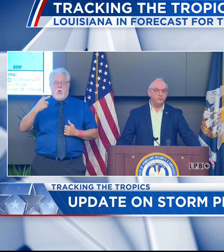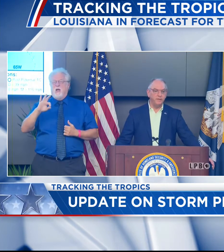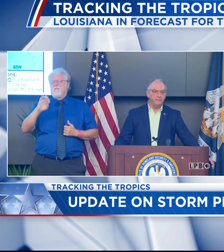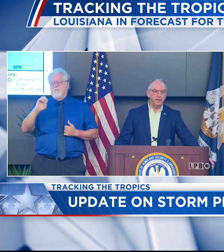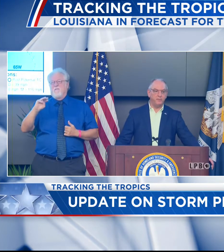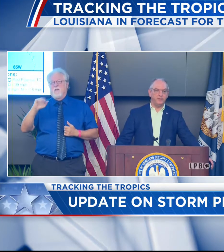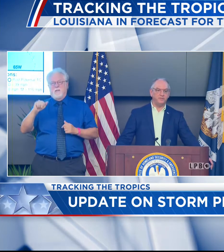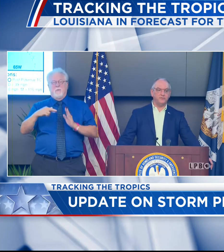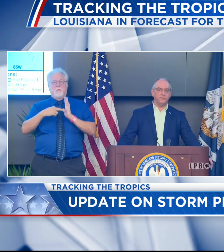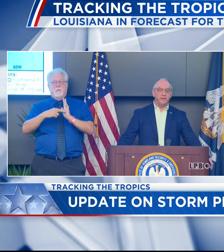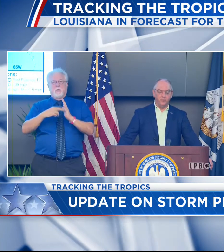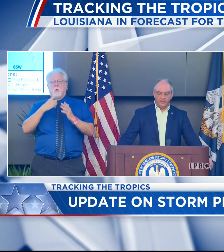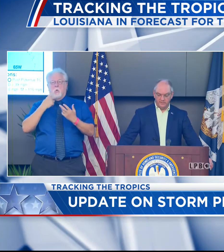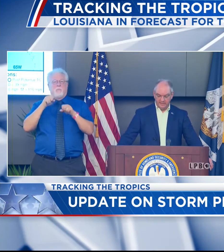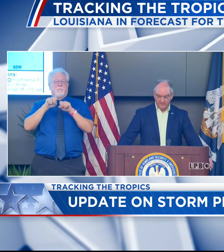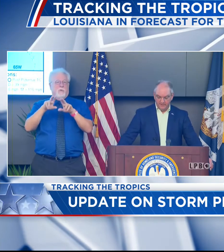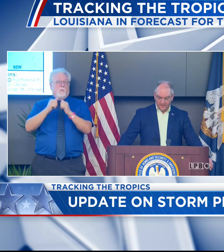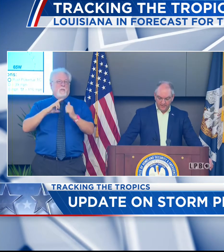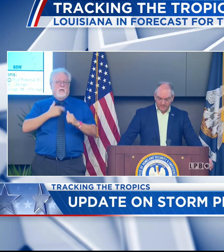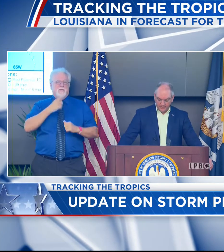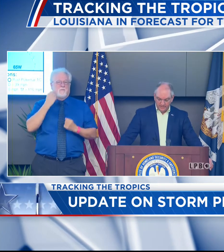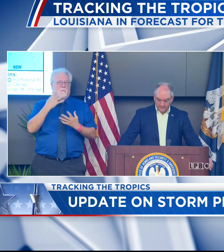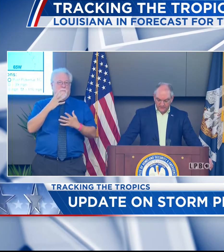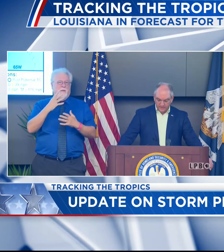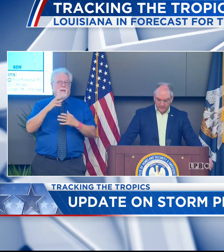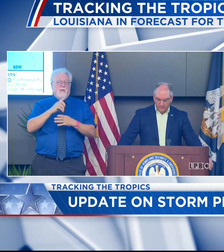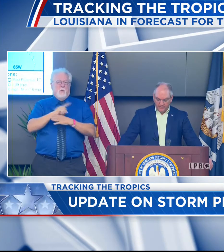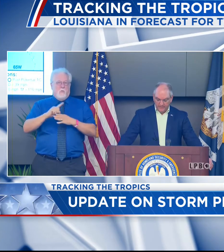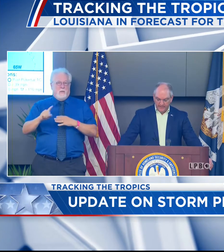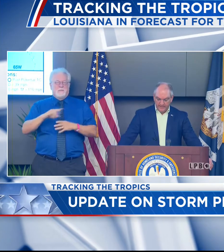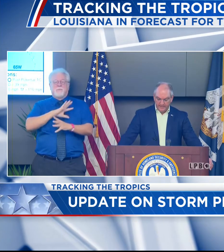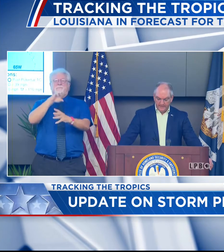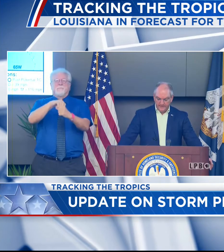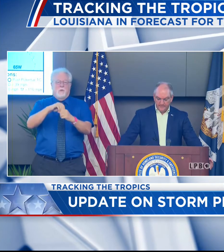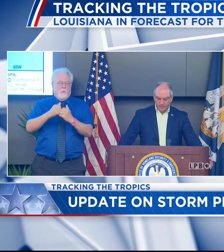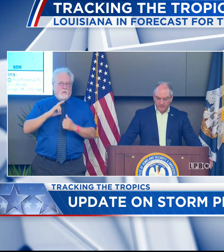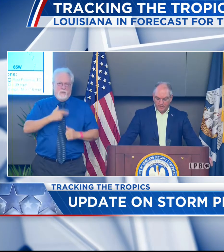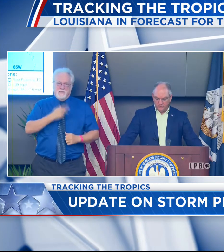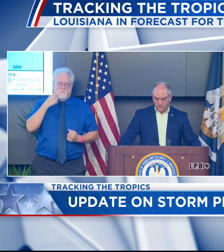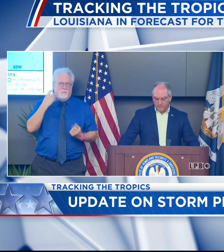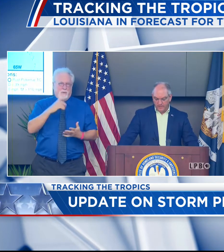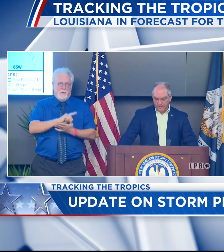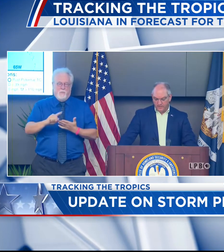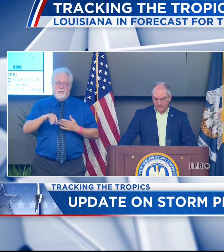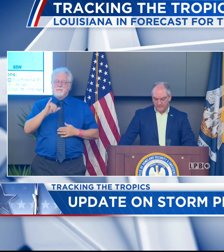WE HAVE RECEIVED FROM FEMA, AND WE WANT TO THANK THEM. WE'VE GOT GENERAL LONG, A FEMA